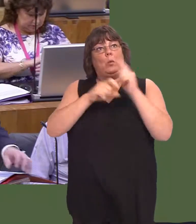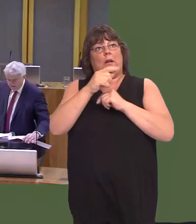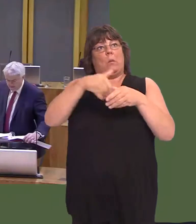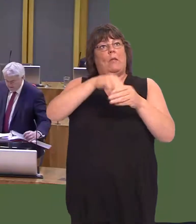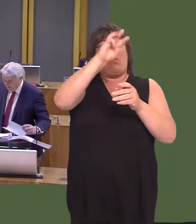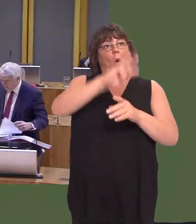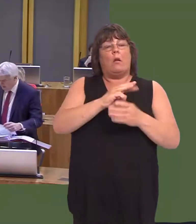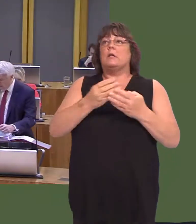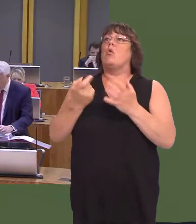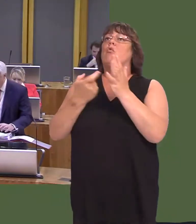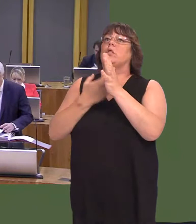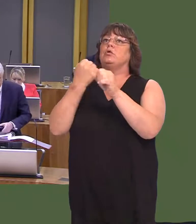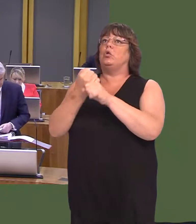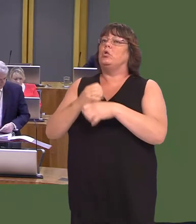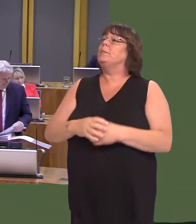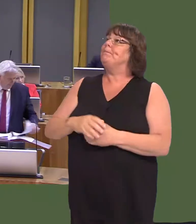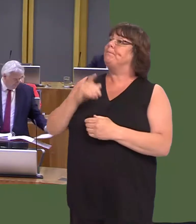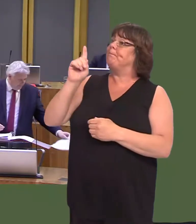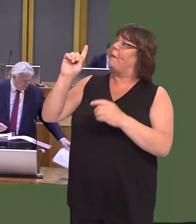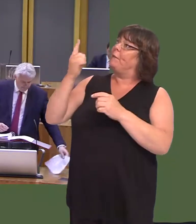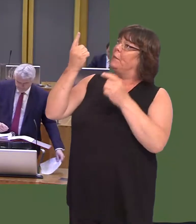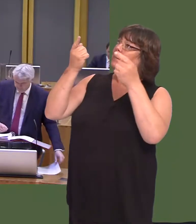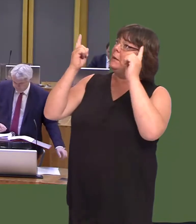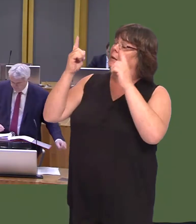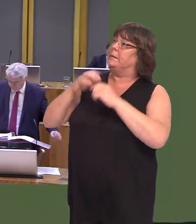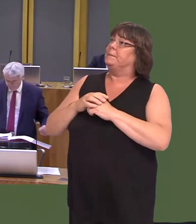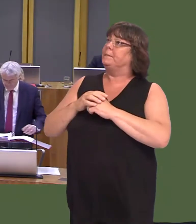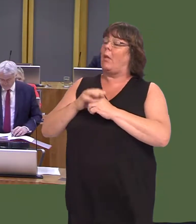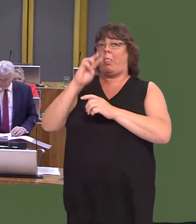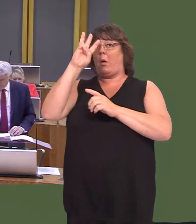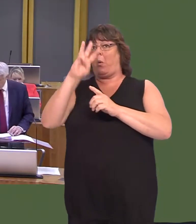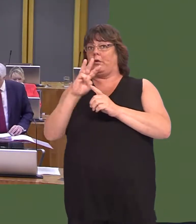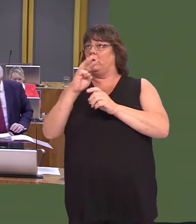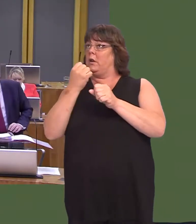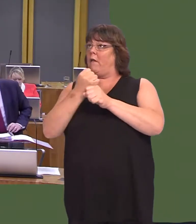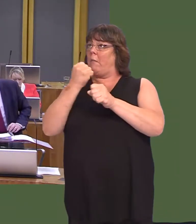Russell George: First Minister, the Welsh Governmentís record to date in working to